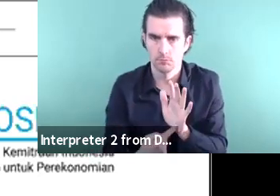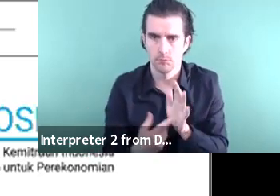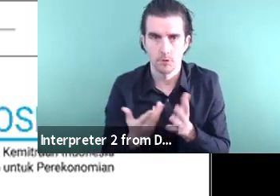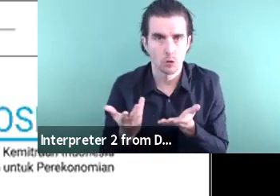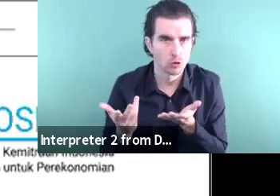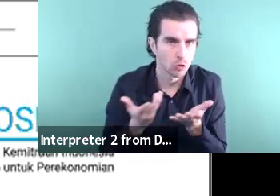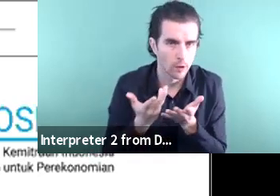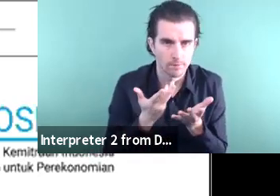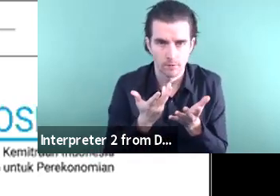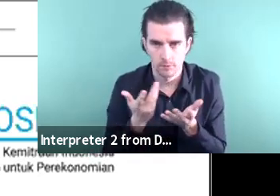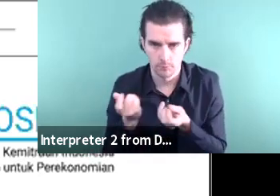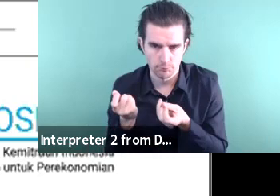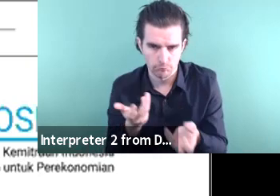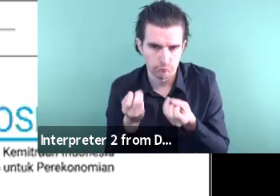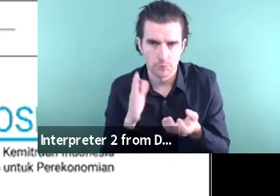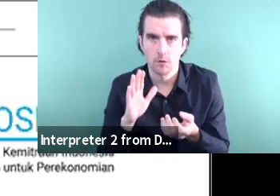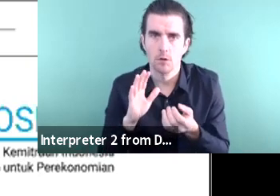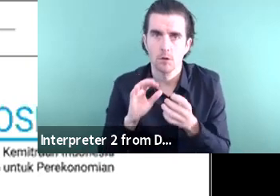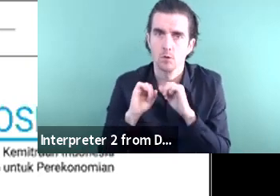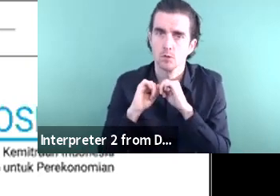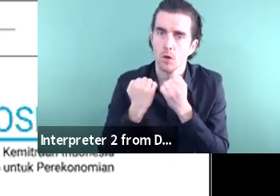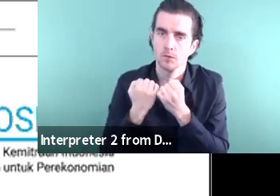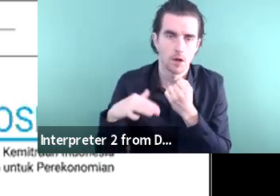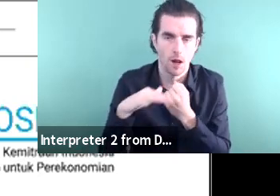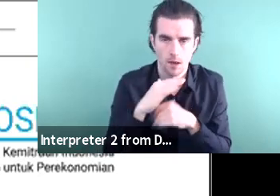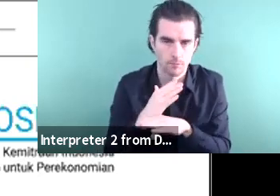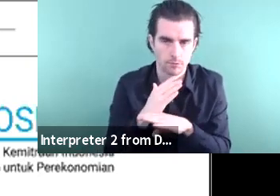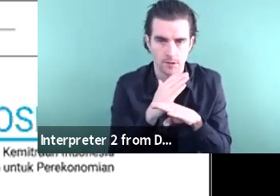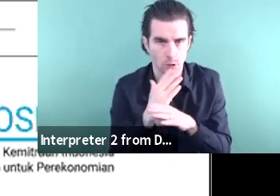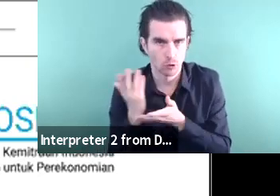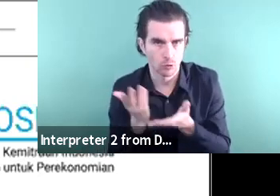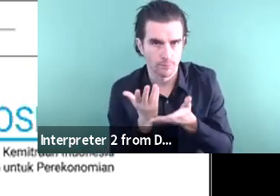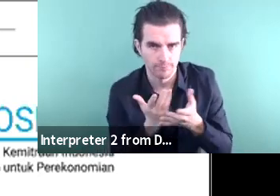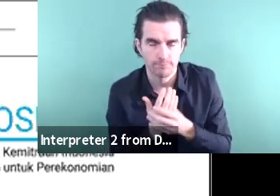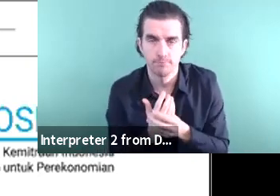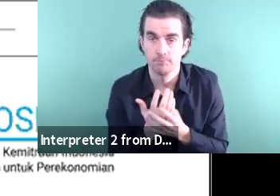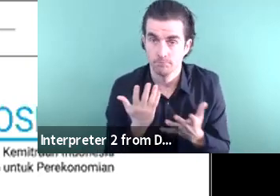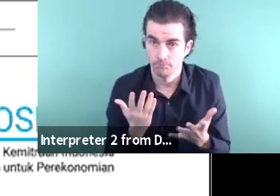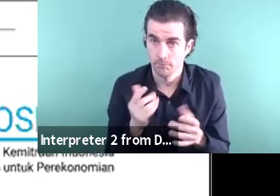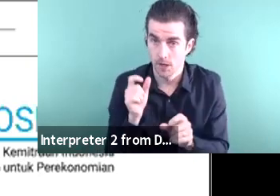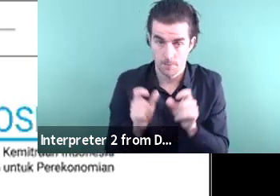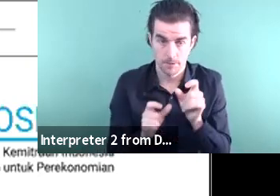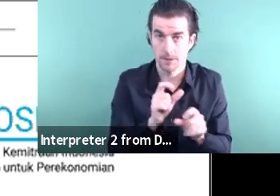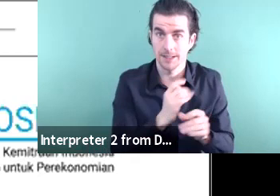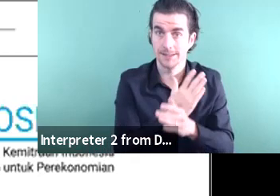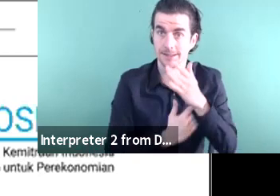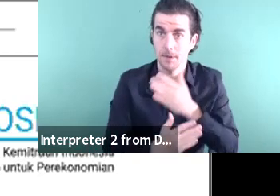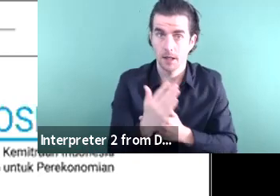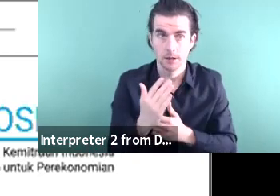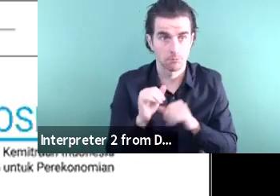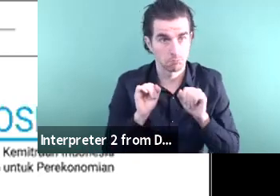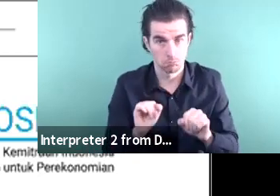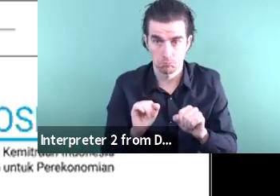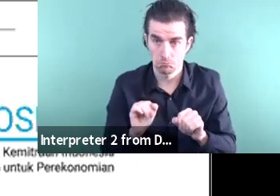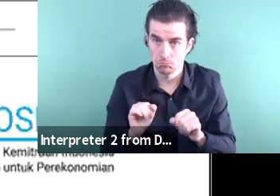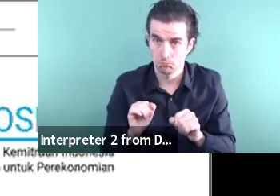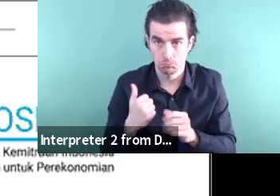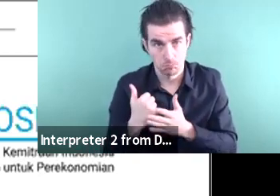and answers from the audience for the first set of speakers tonight. We've got one question